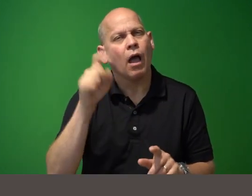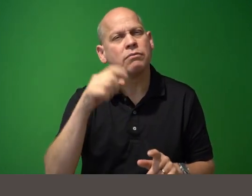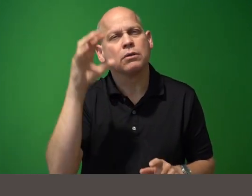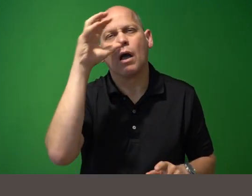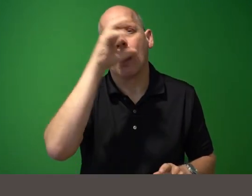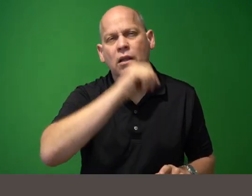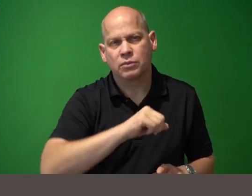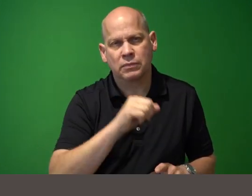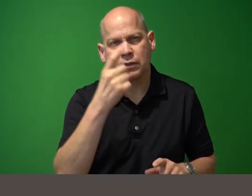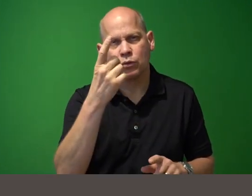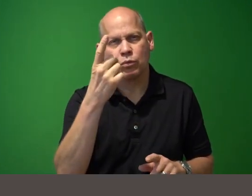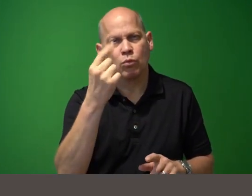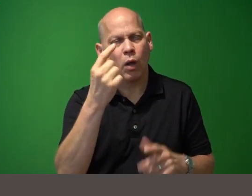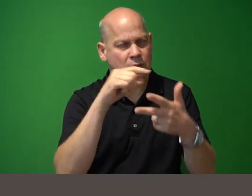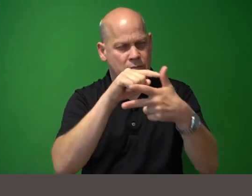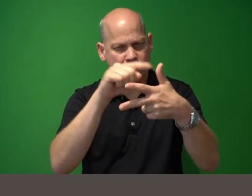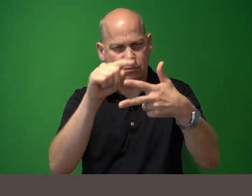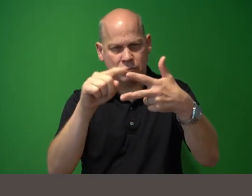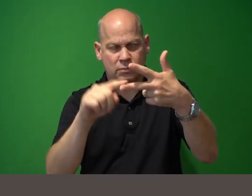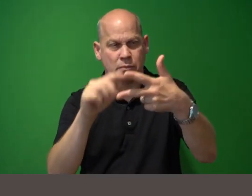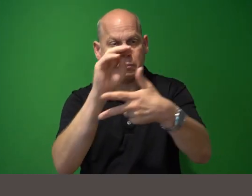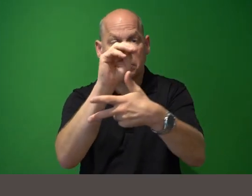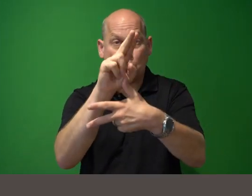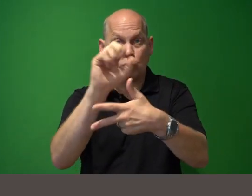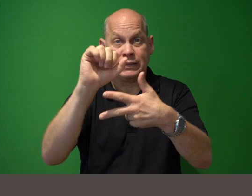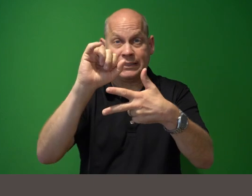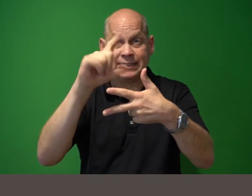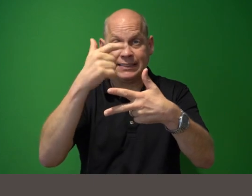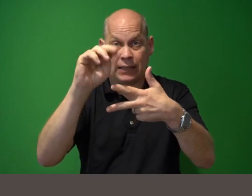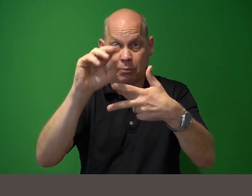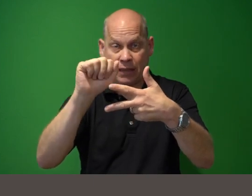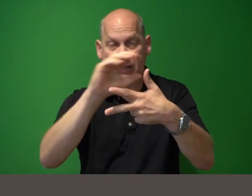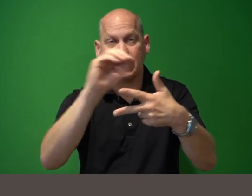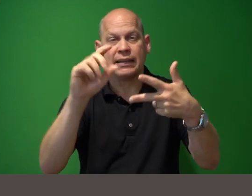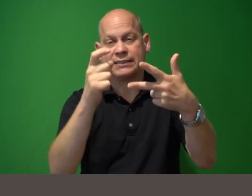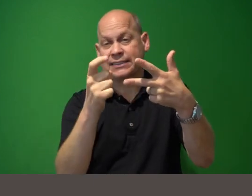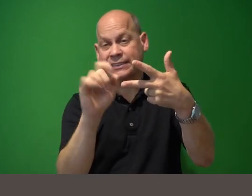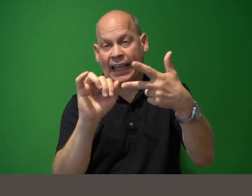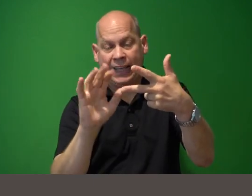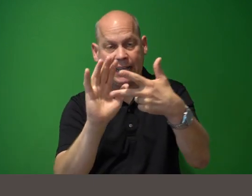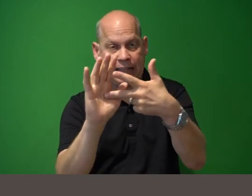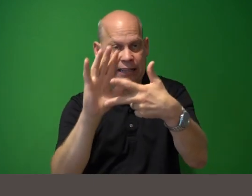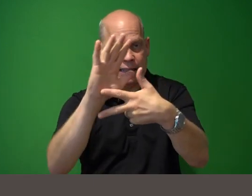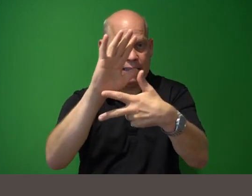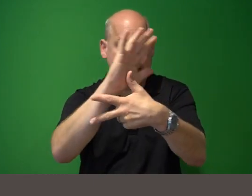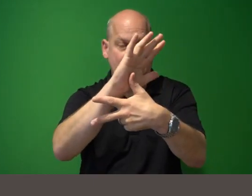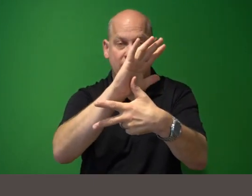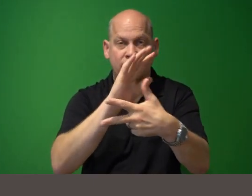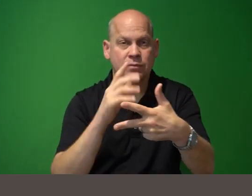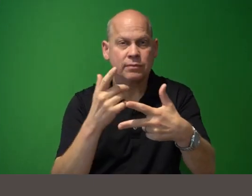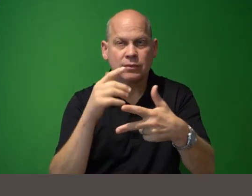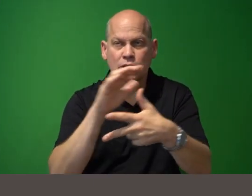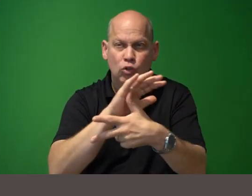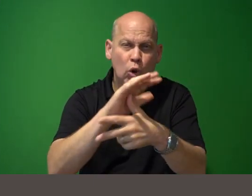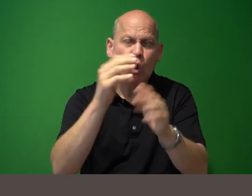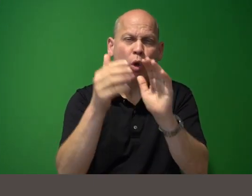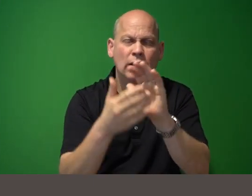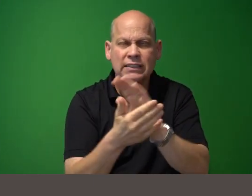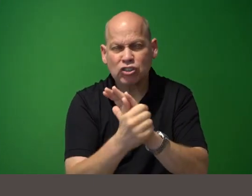what the three parameters, mu, sigma, and xi are. Mu, sigma, location, scale, parameter,